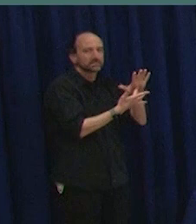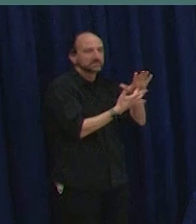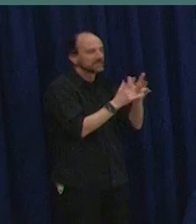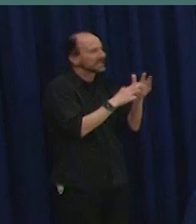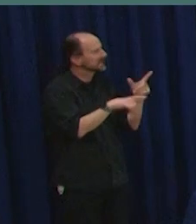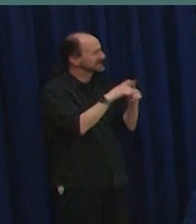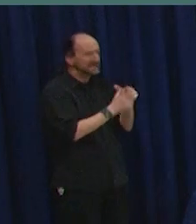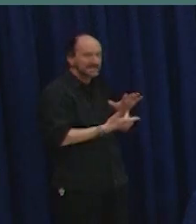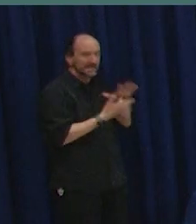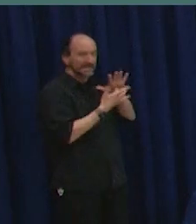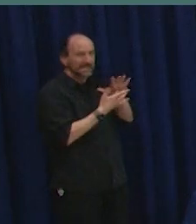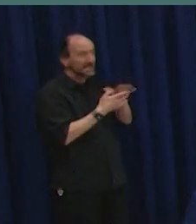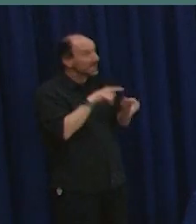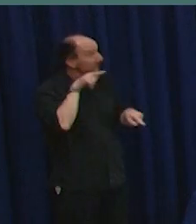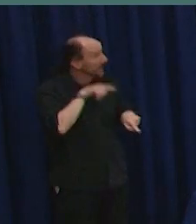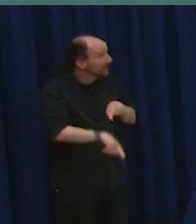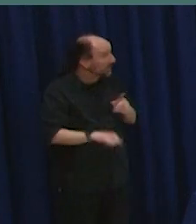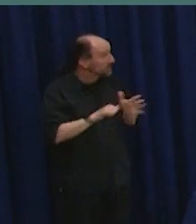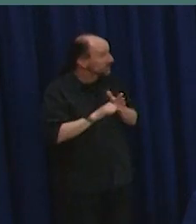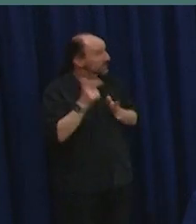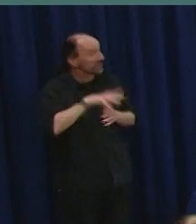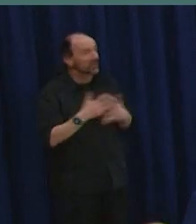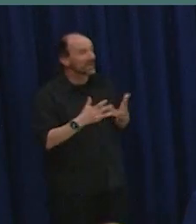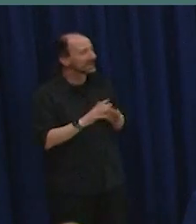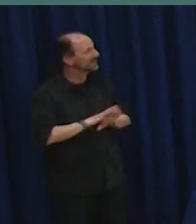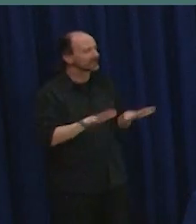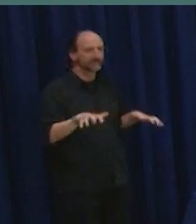because most of the problems come because we don't fit with 96% of the people around us,